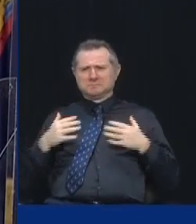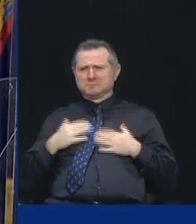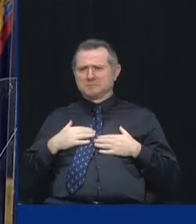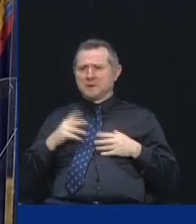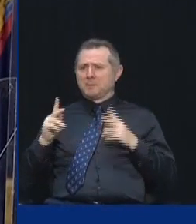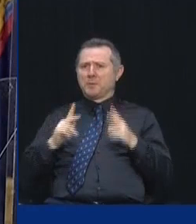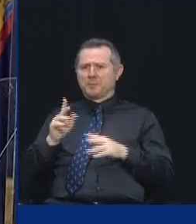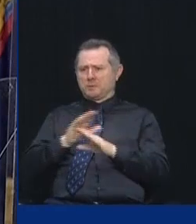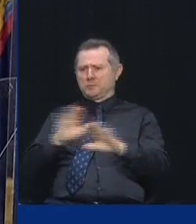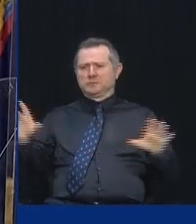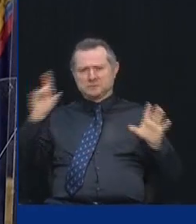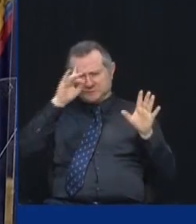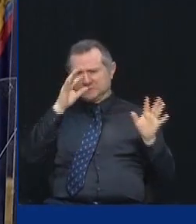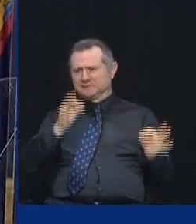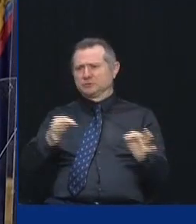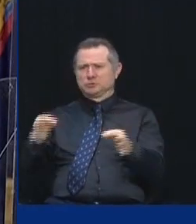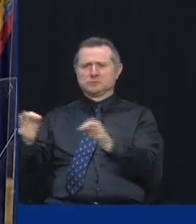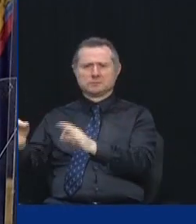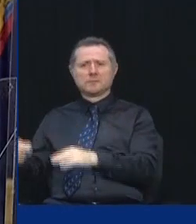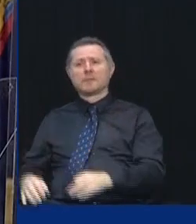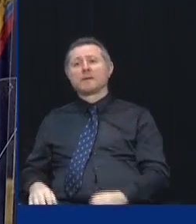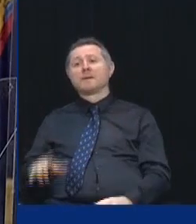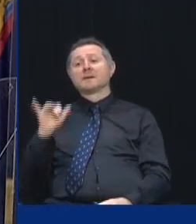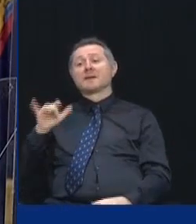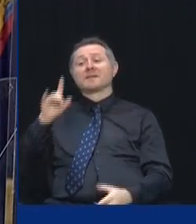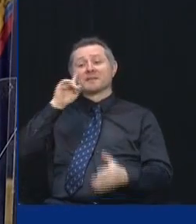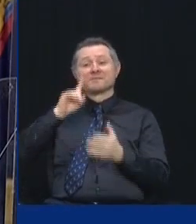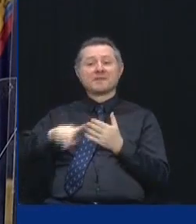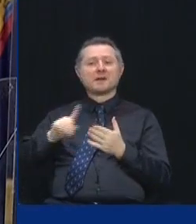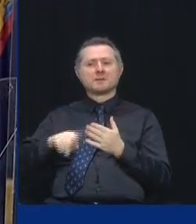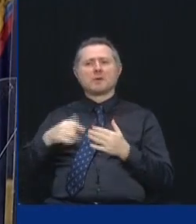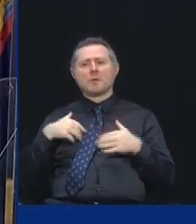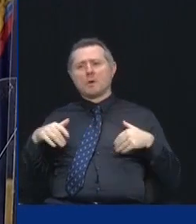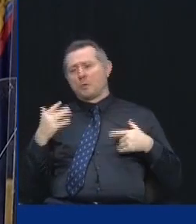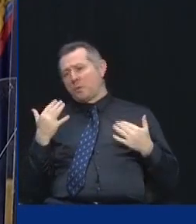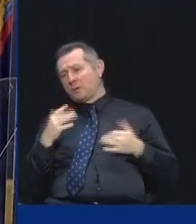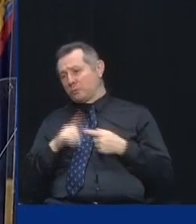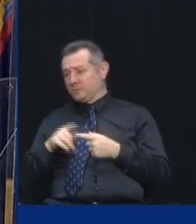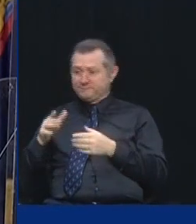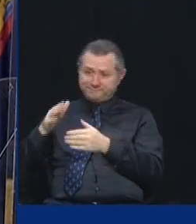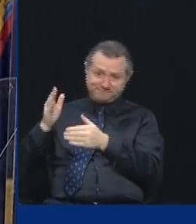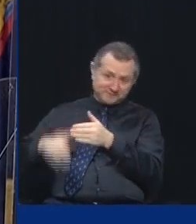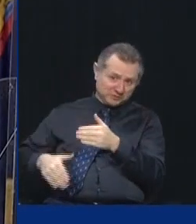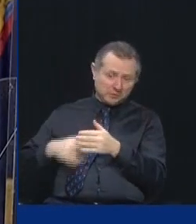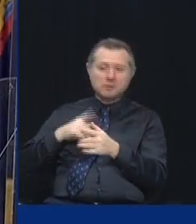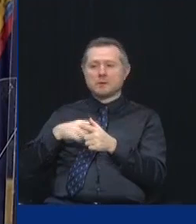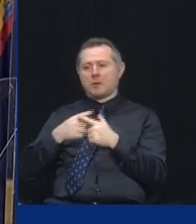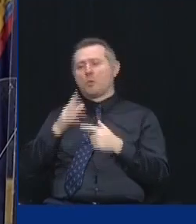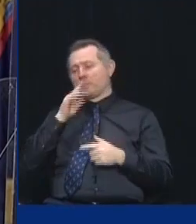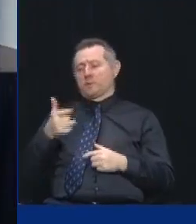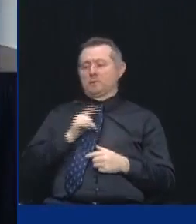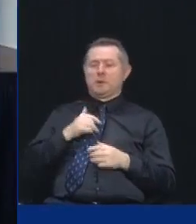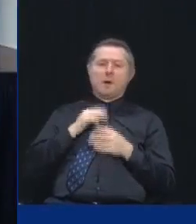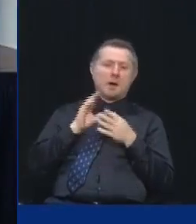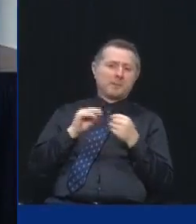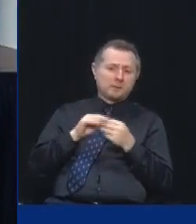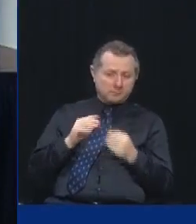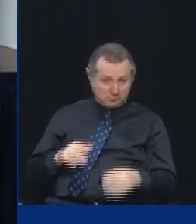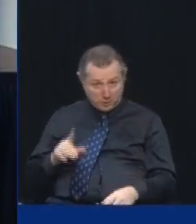HOW DO YOU RECONCILE WITH SOME, PARTICULARLY, TO HAVE FAITH? I DIDN'T TELL THE ASSEMBLY TO HAVE FAITH. EVERYBODY MAKES THEIR OWN DECISIONS.